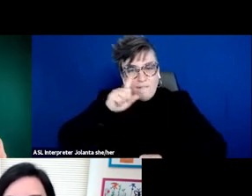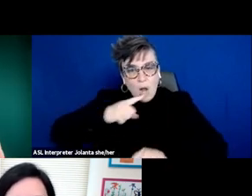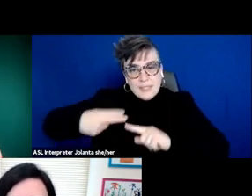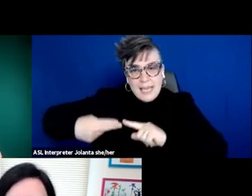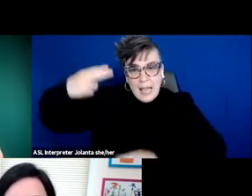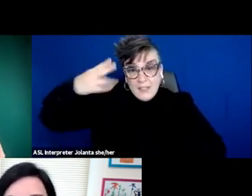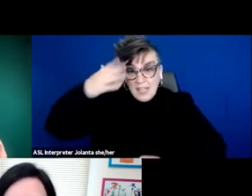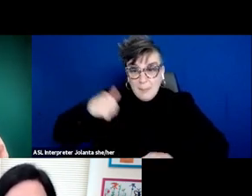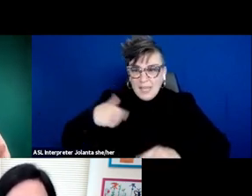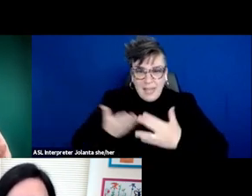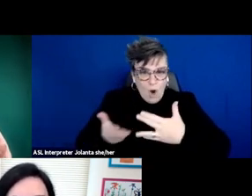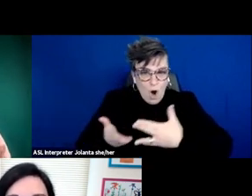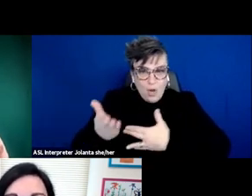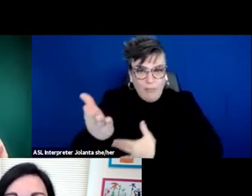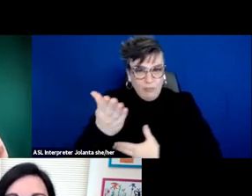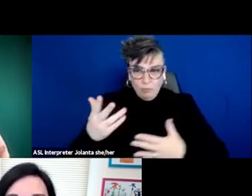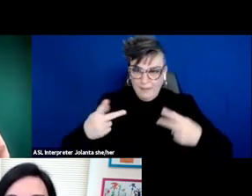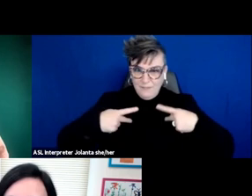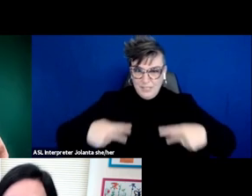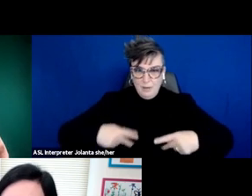time to rest or catch her breath.